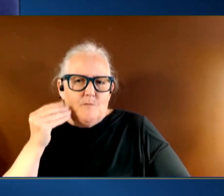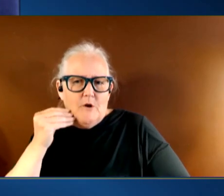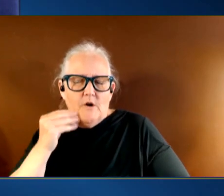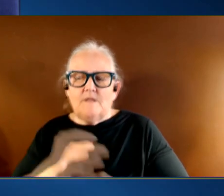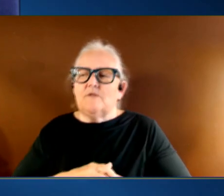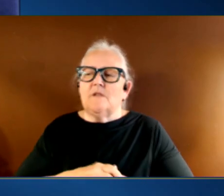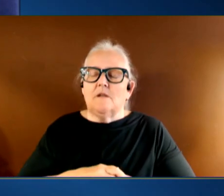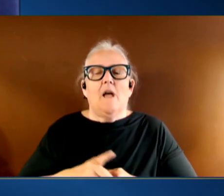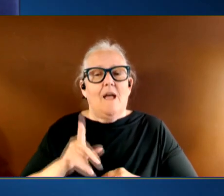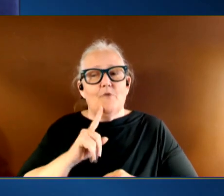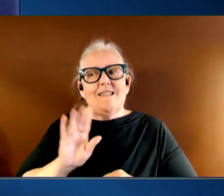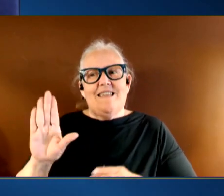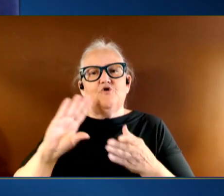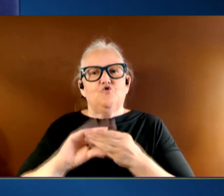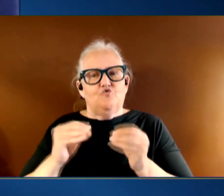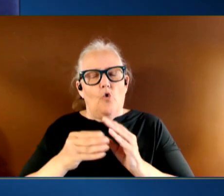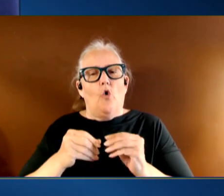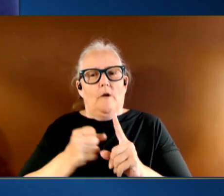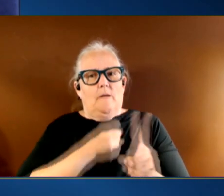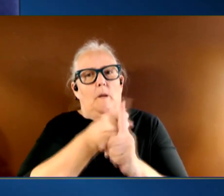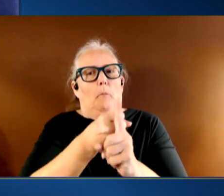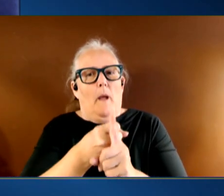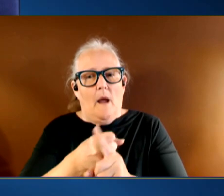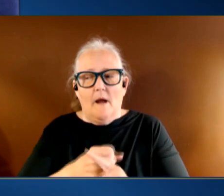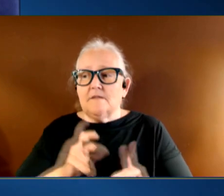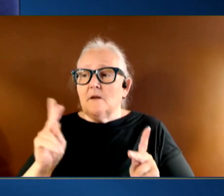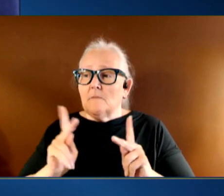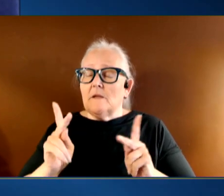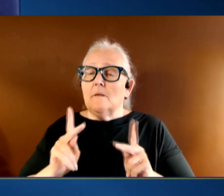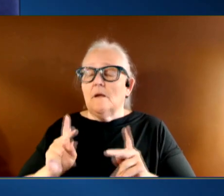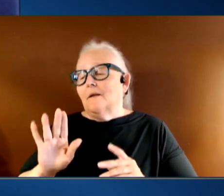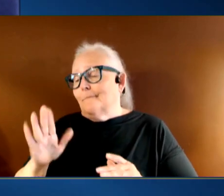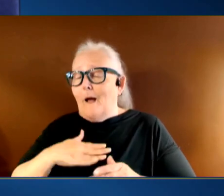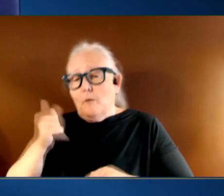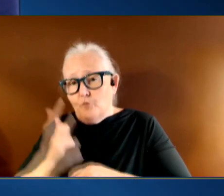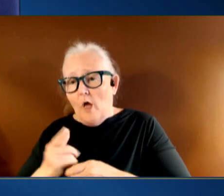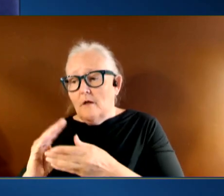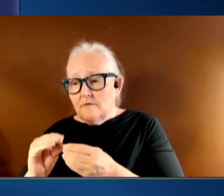And so, the people telling that story were not only my brother, but it was my parents. So,